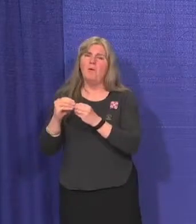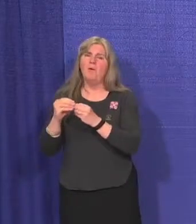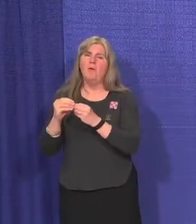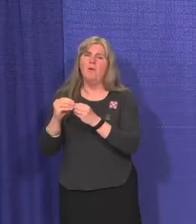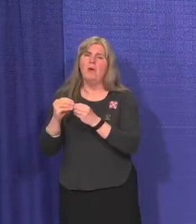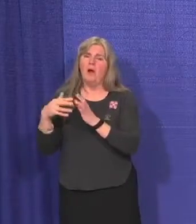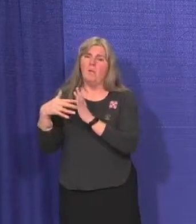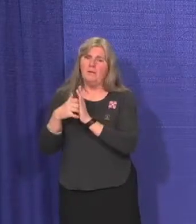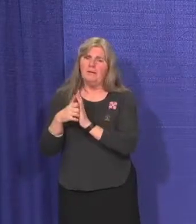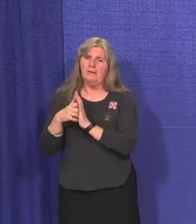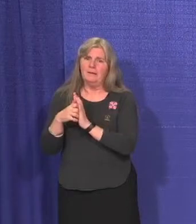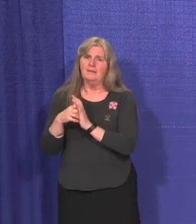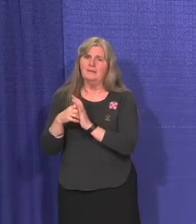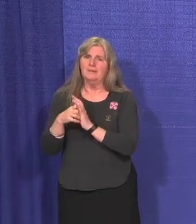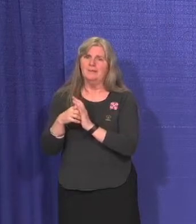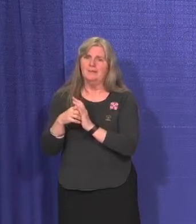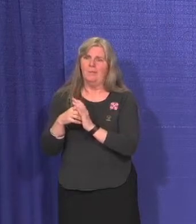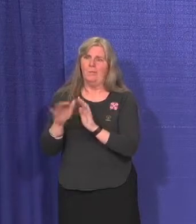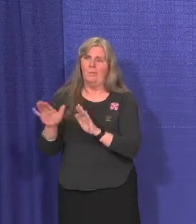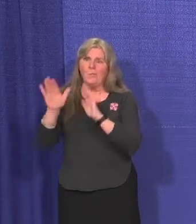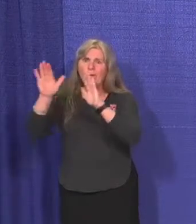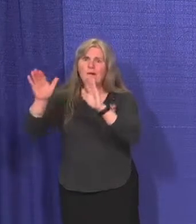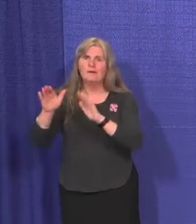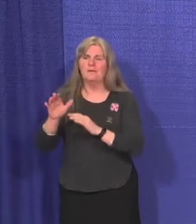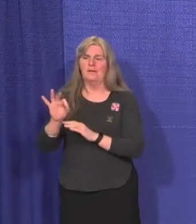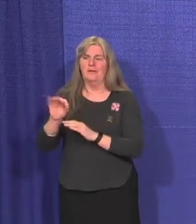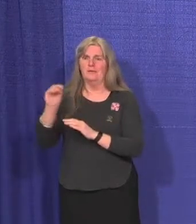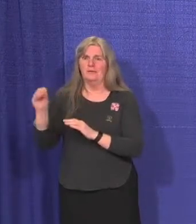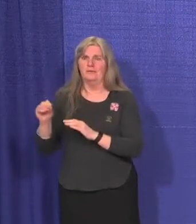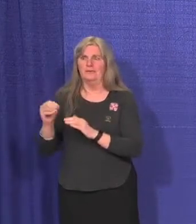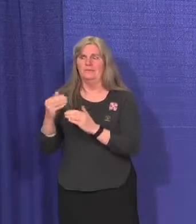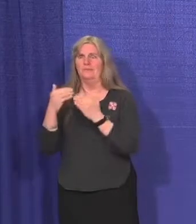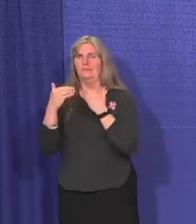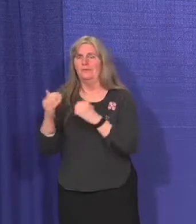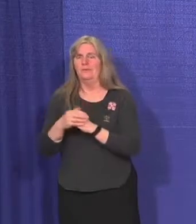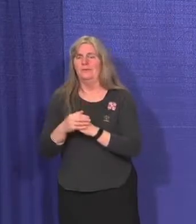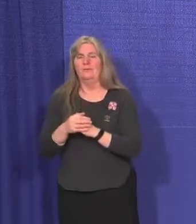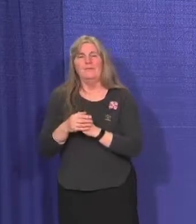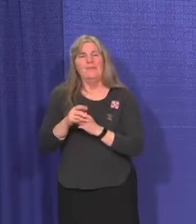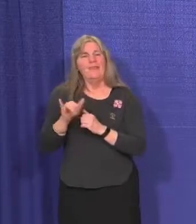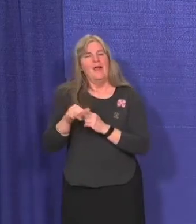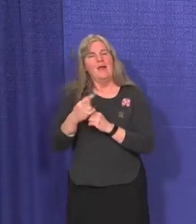our opening up measures in the last part I will say is it's